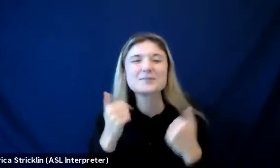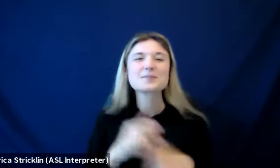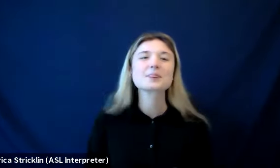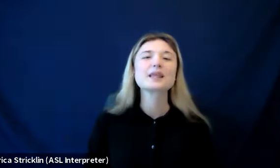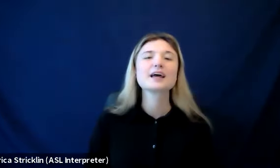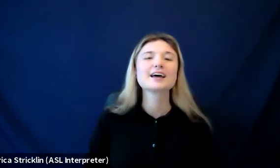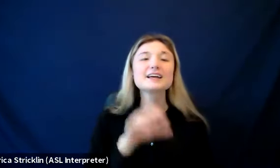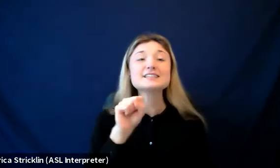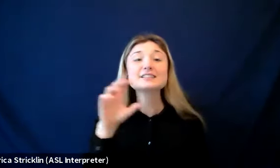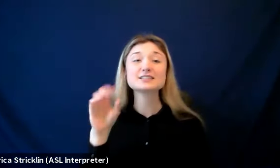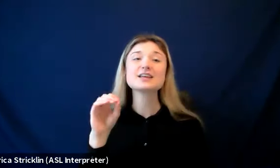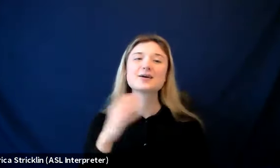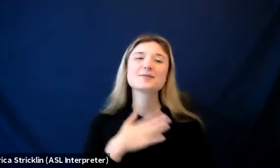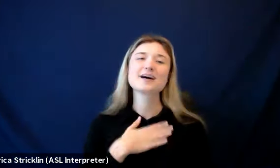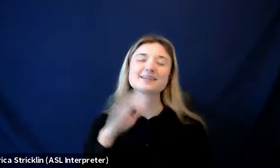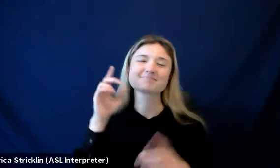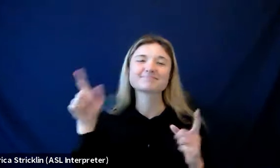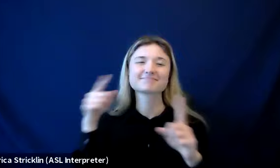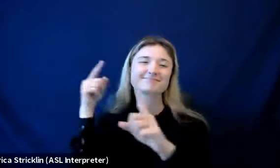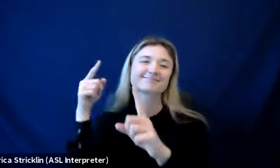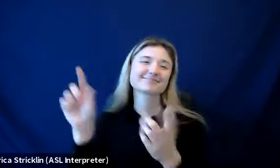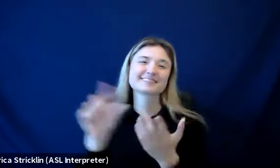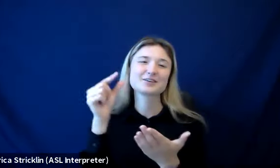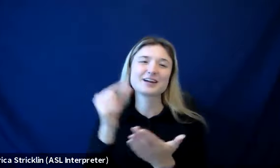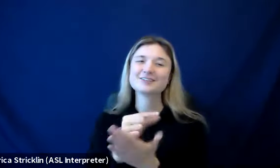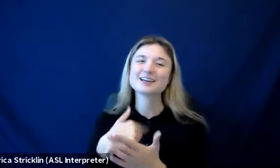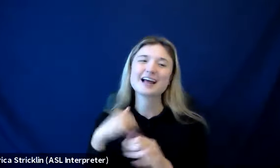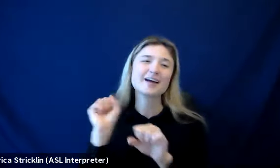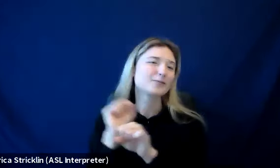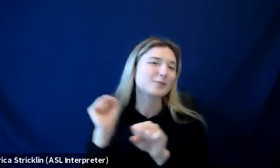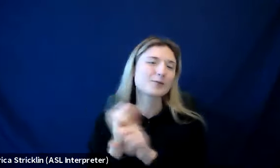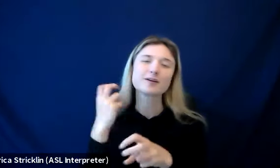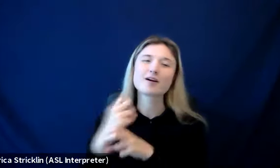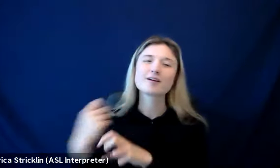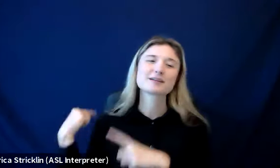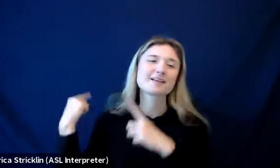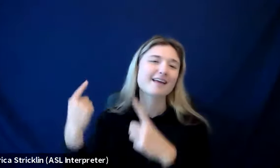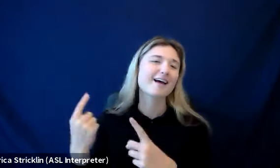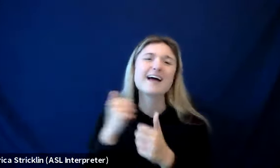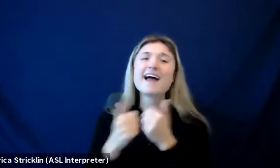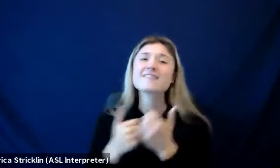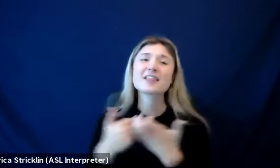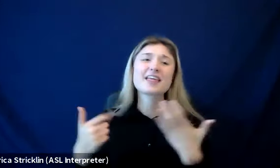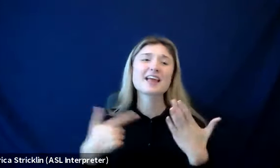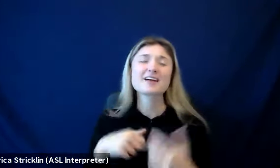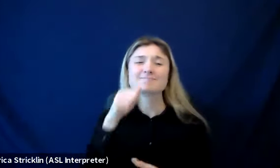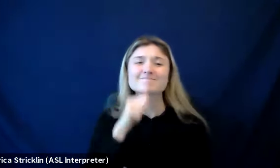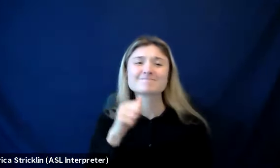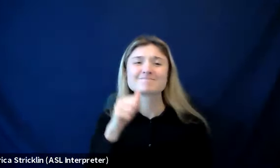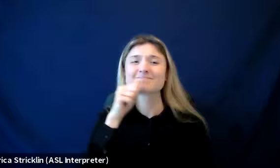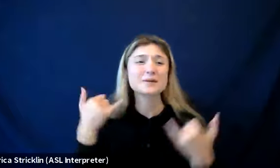mine would be graduating. I've worked so hard after everything I've been through and I still get.